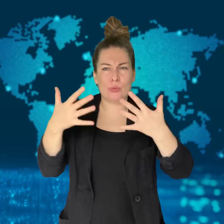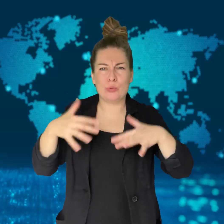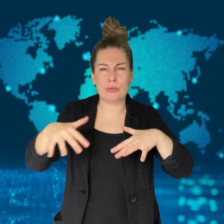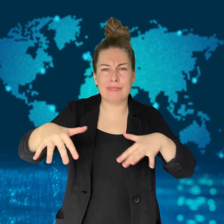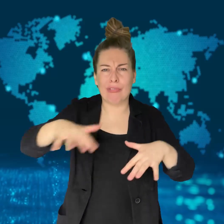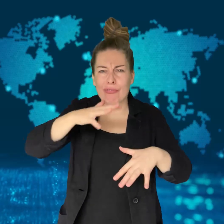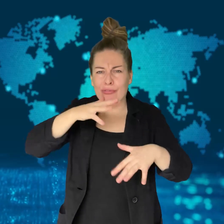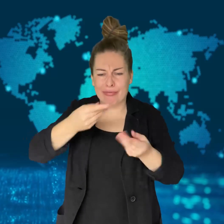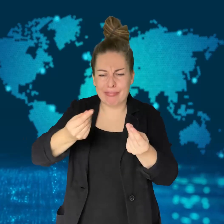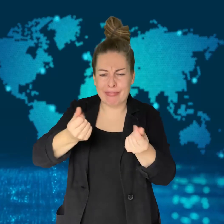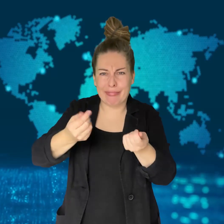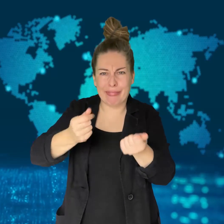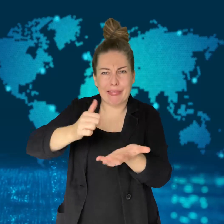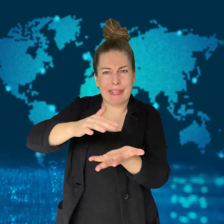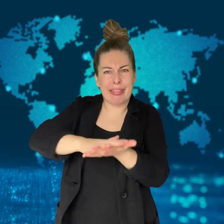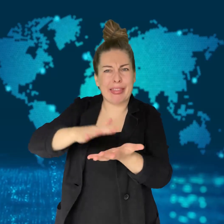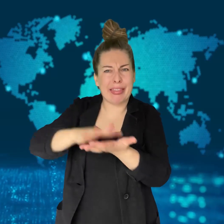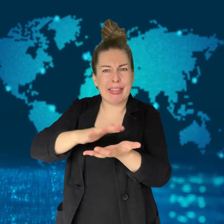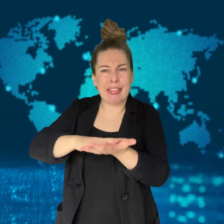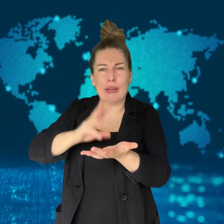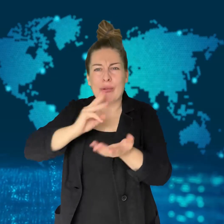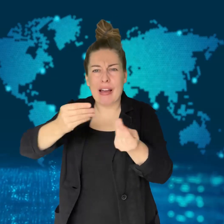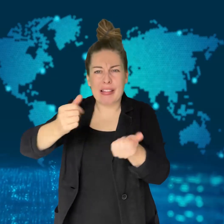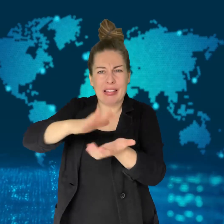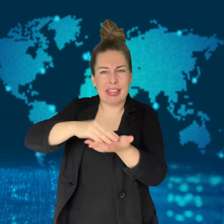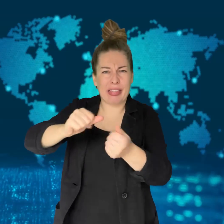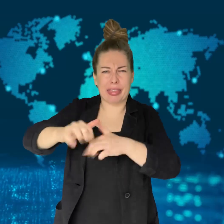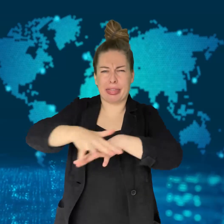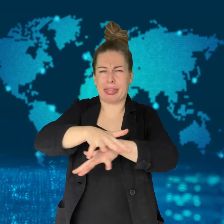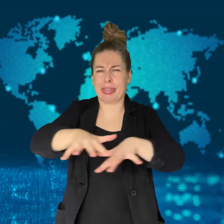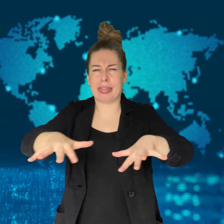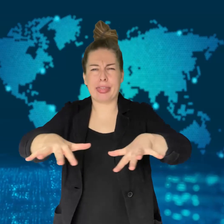and Prime Minister Pedro SÃƒÂ¡nchez had to be evacuated from the scene.